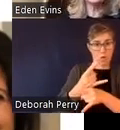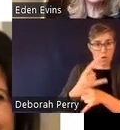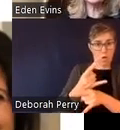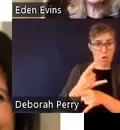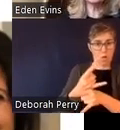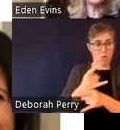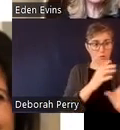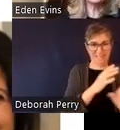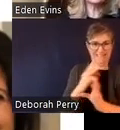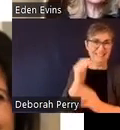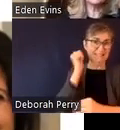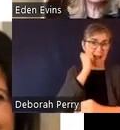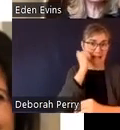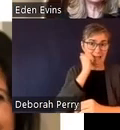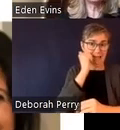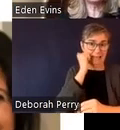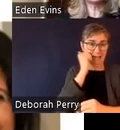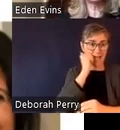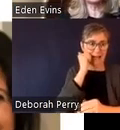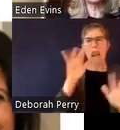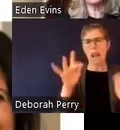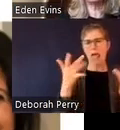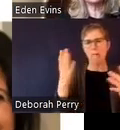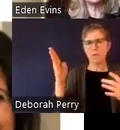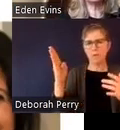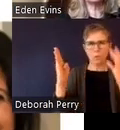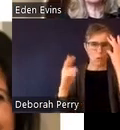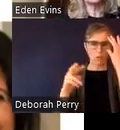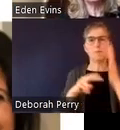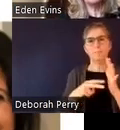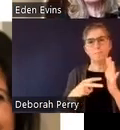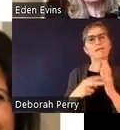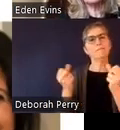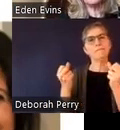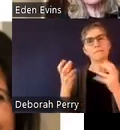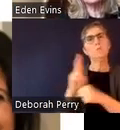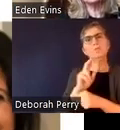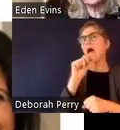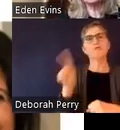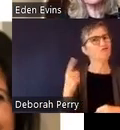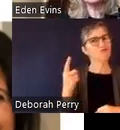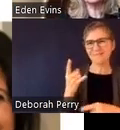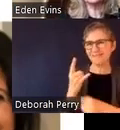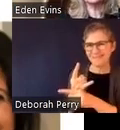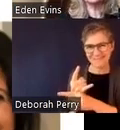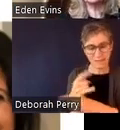you see most of it is light blue. And that shows poly-use. So basically poly-use across substances